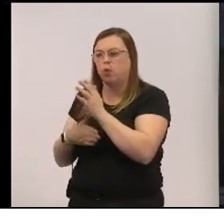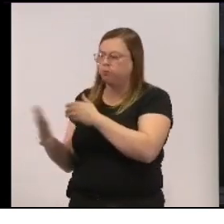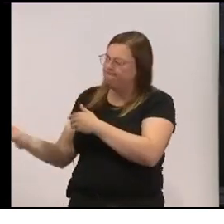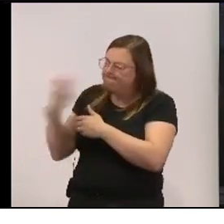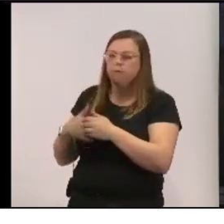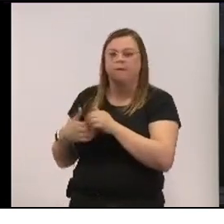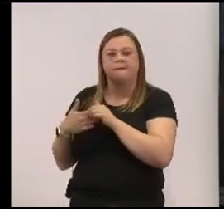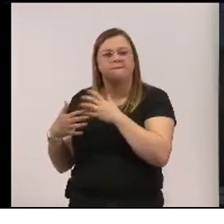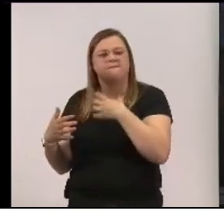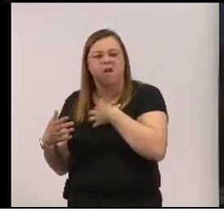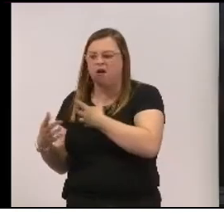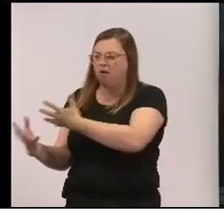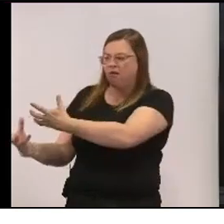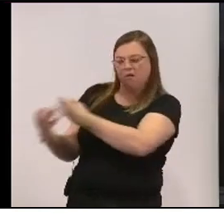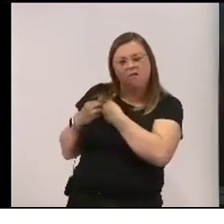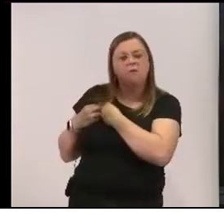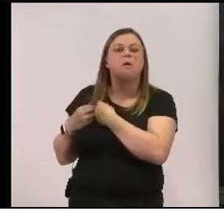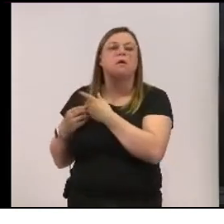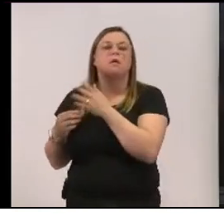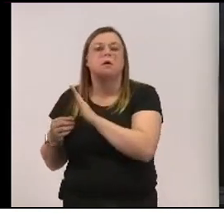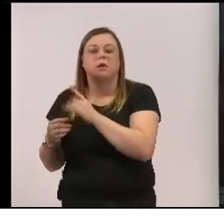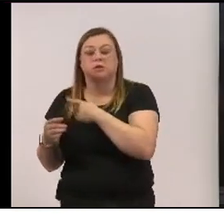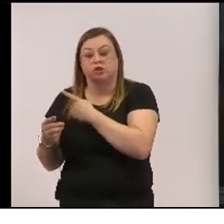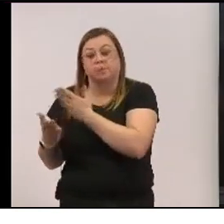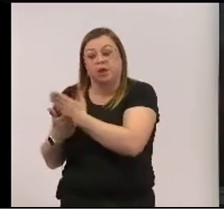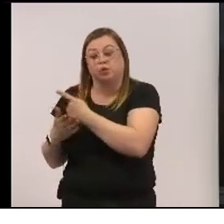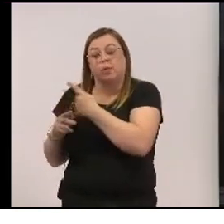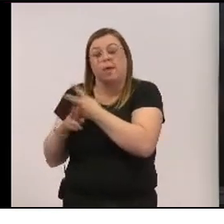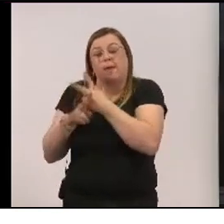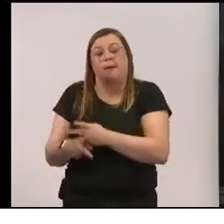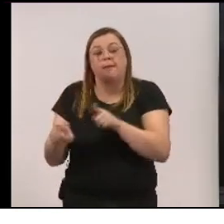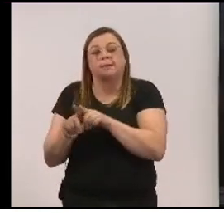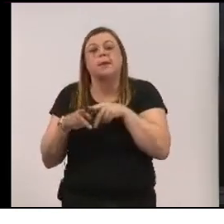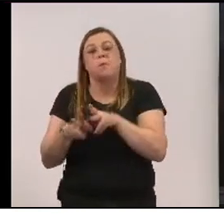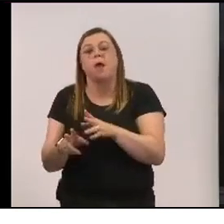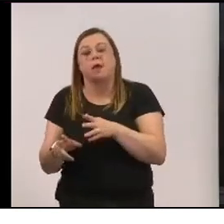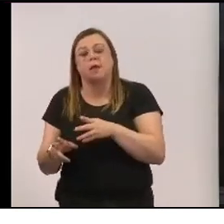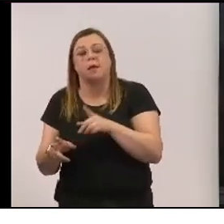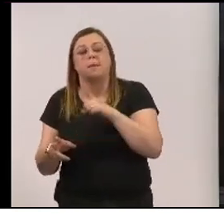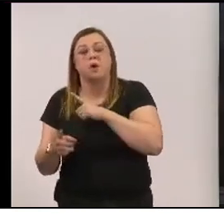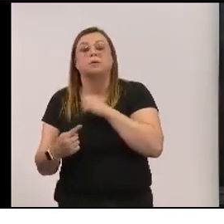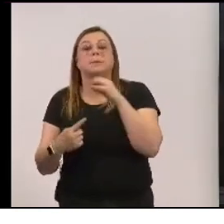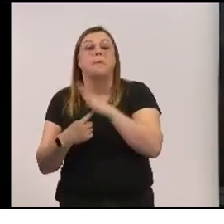getting people to come with you and getting people to care about it because it's important.